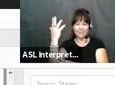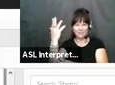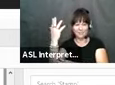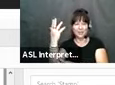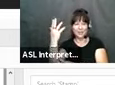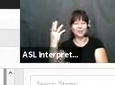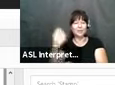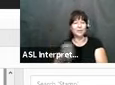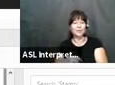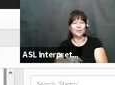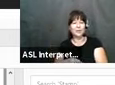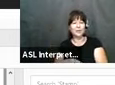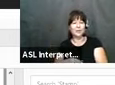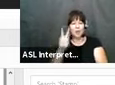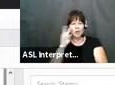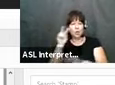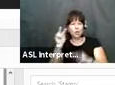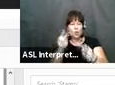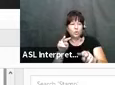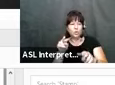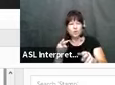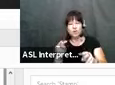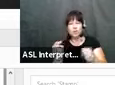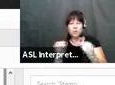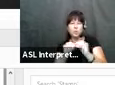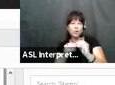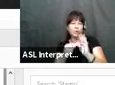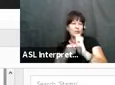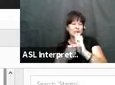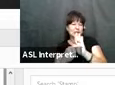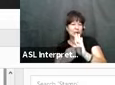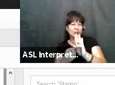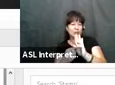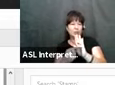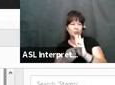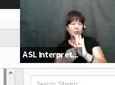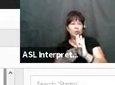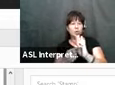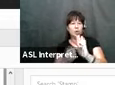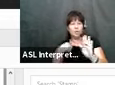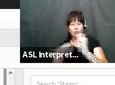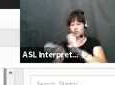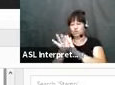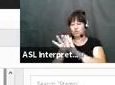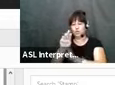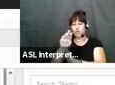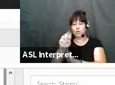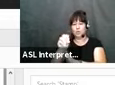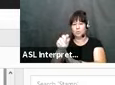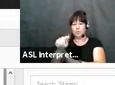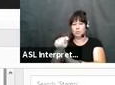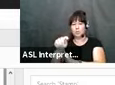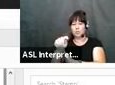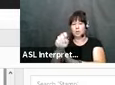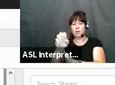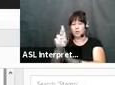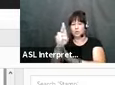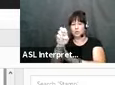To look at a more comparable example, our epidemiologist chose Monterey County. Like Sonoma County, Monterey County has a